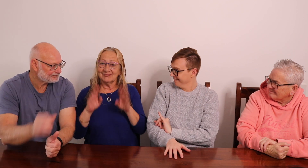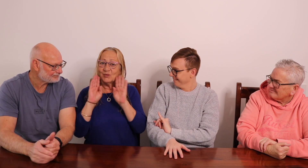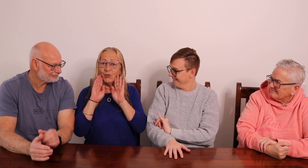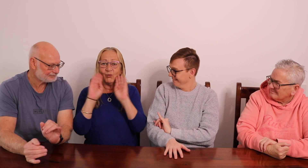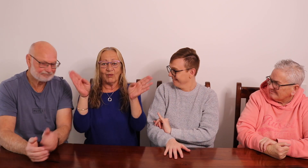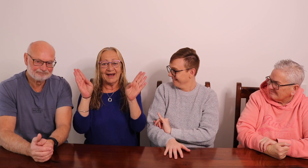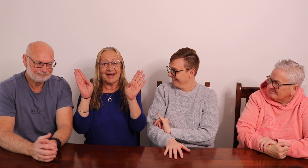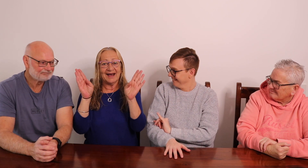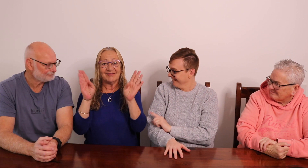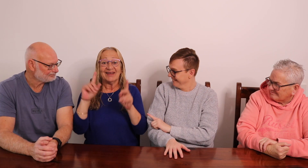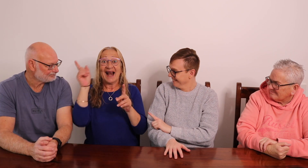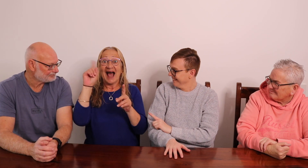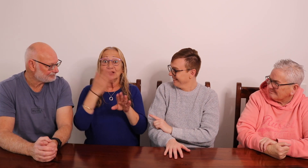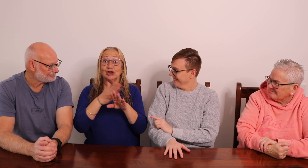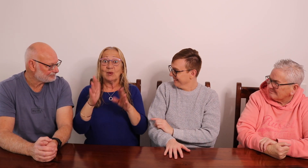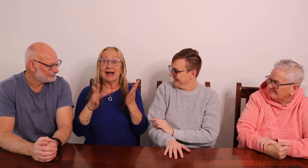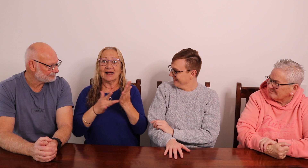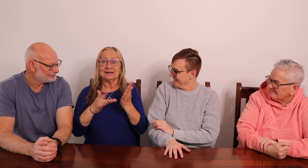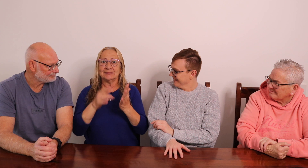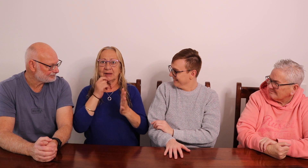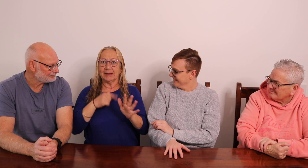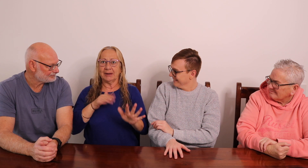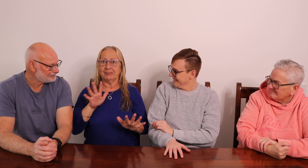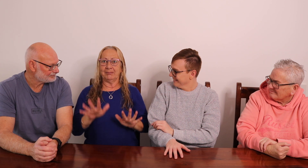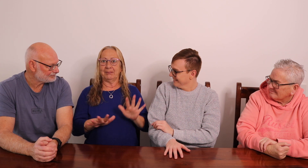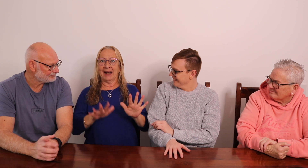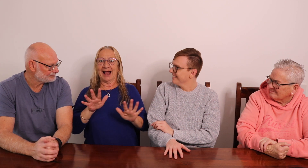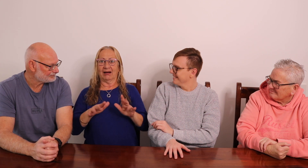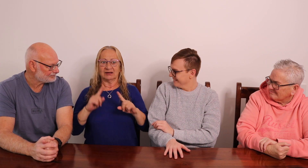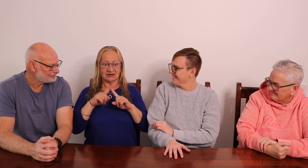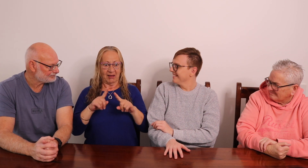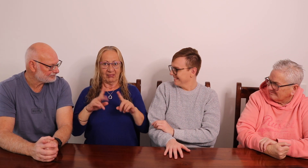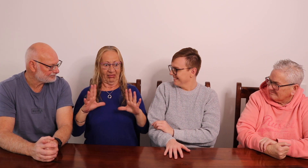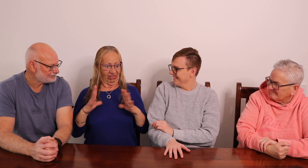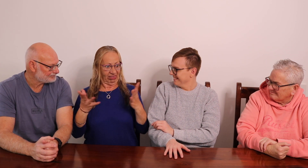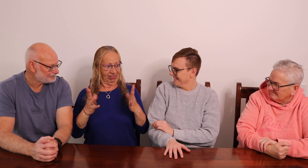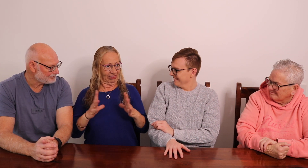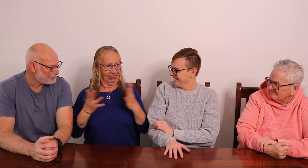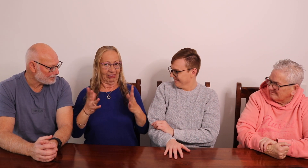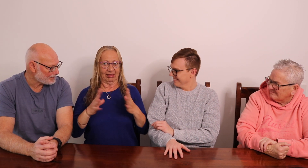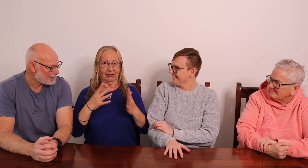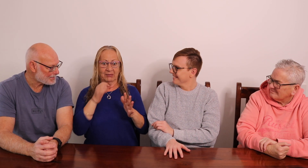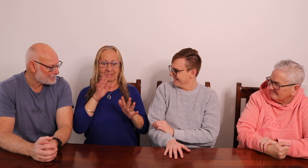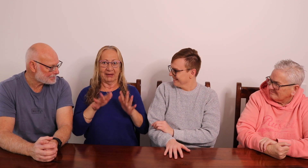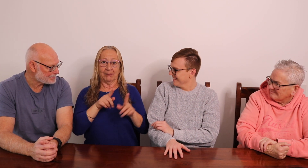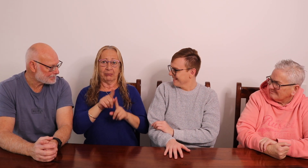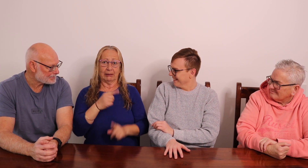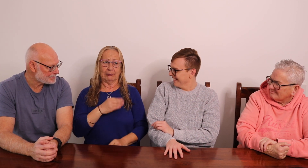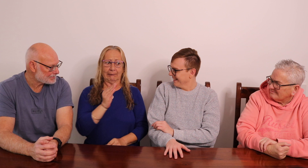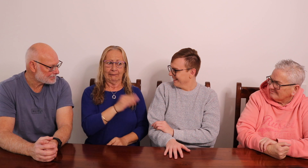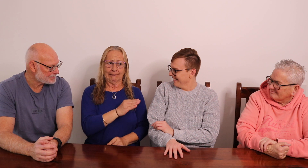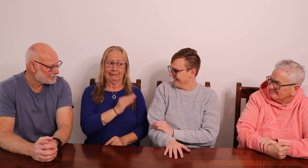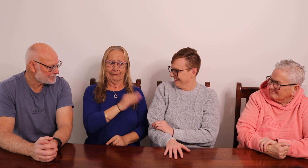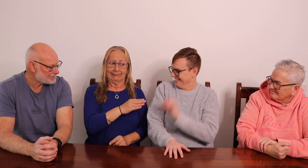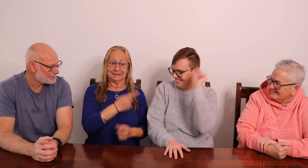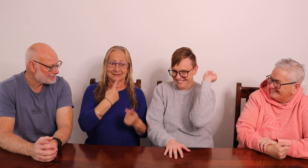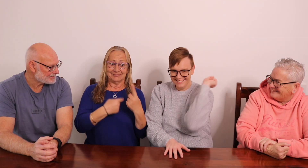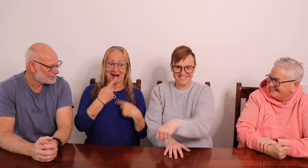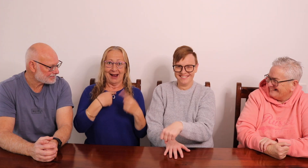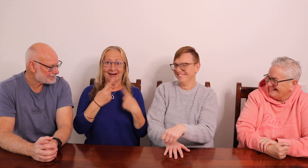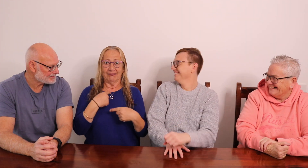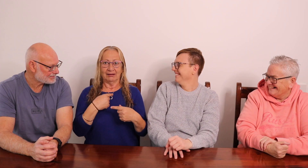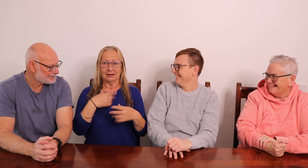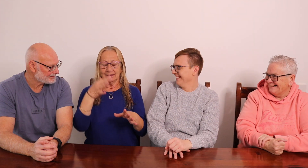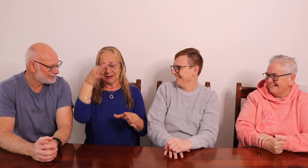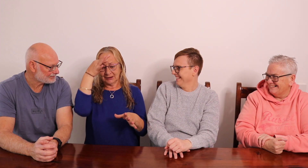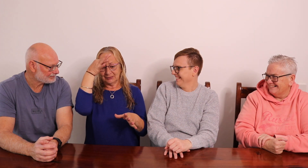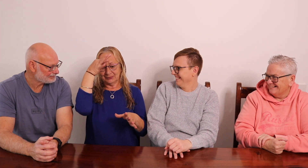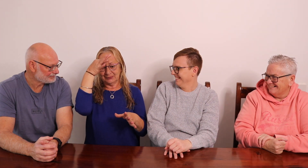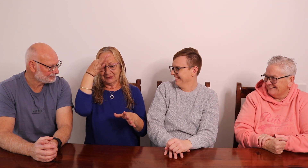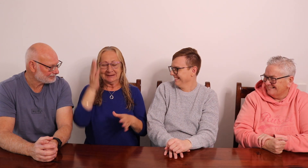M: We are wonderful. Nowadays there are new technology and I felt uneasy, I often ask David for help.